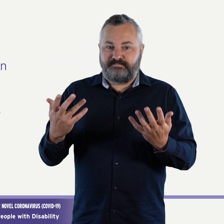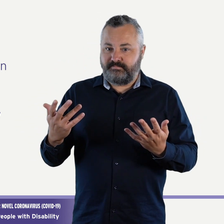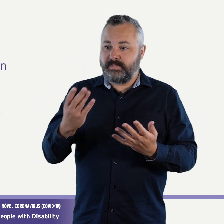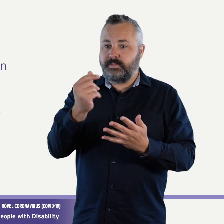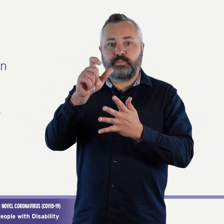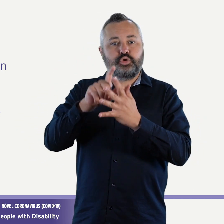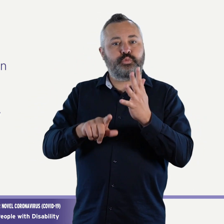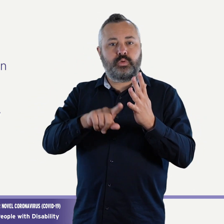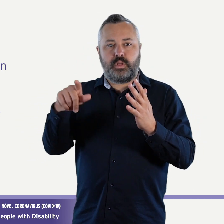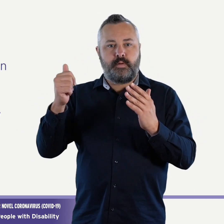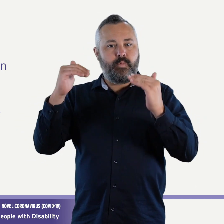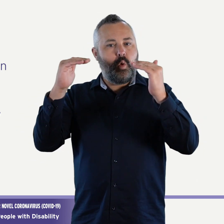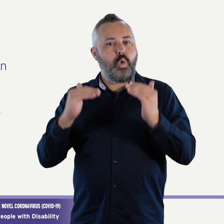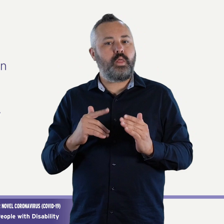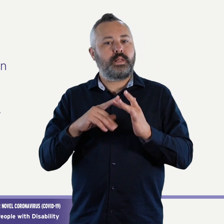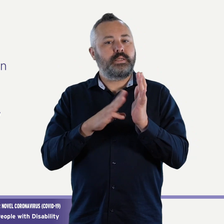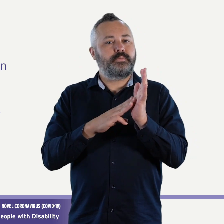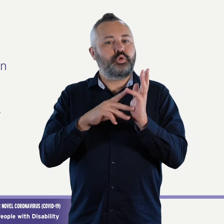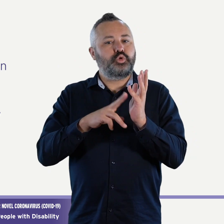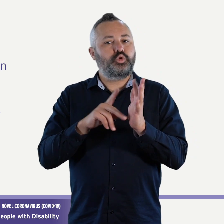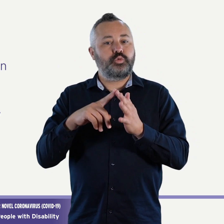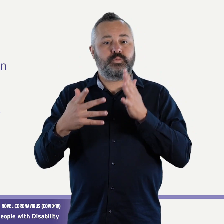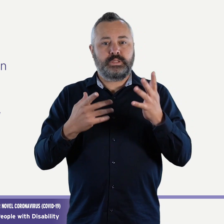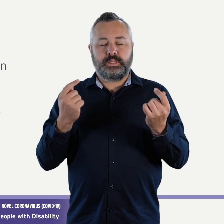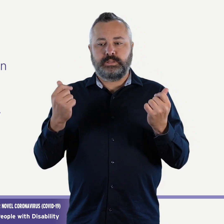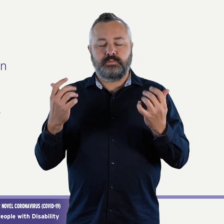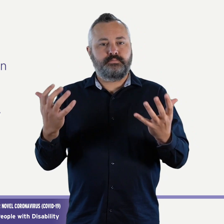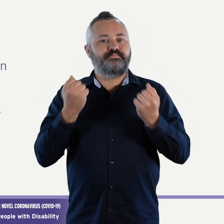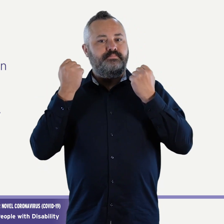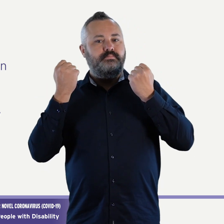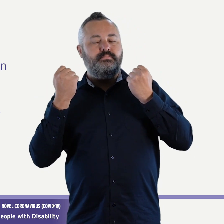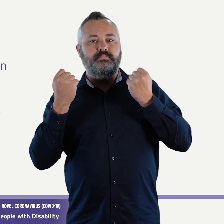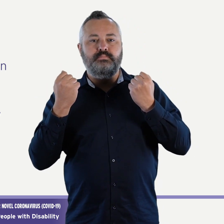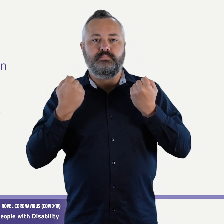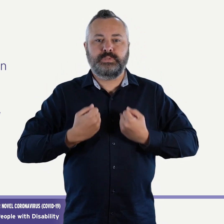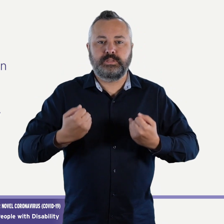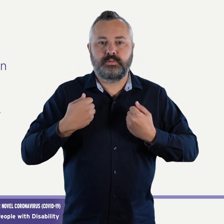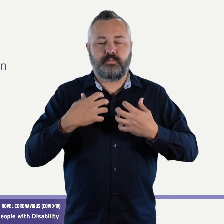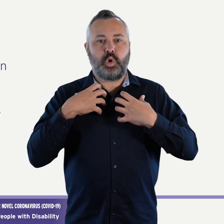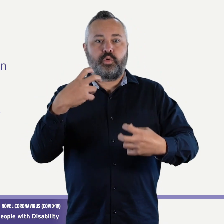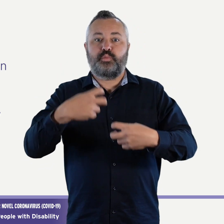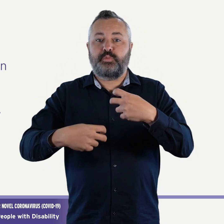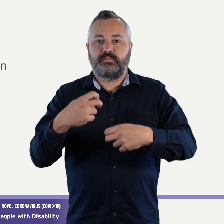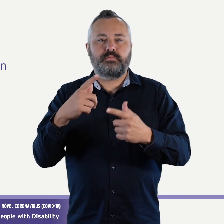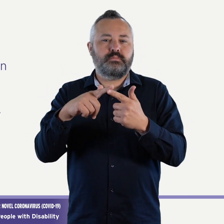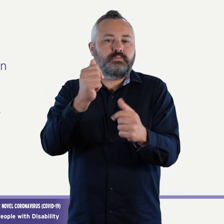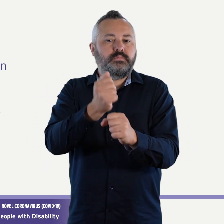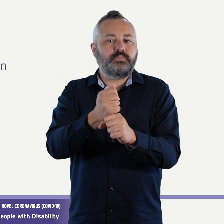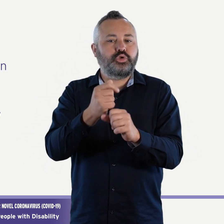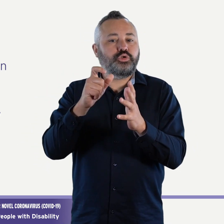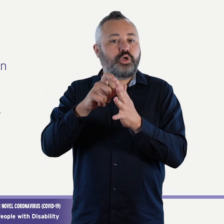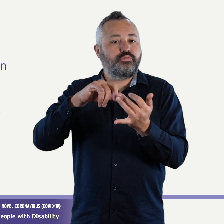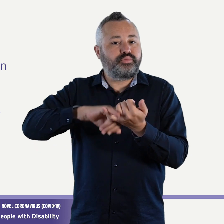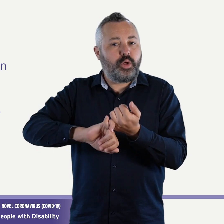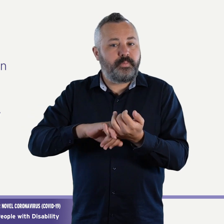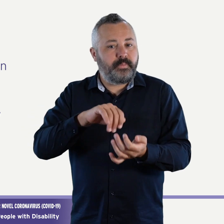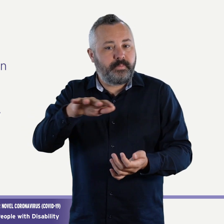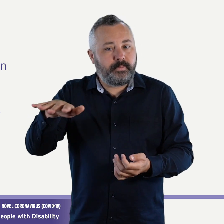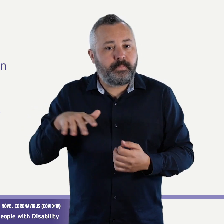Some disabilities are associated with a suppressed immune system and - a greater incidence of complications e.g. Down Syndrome.